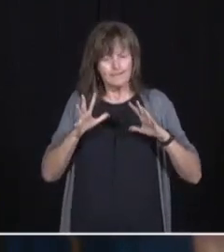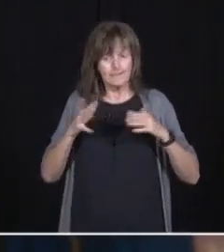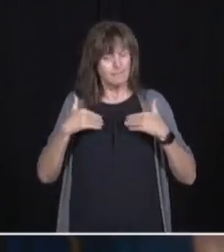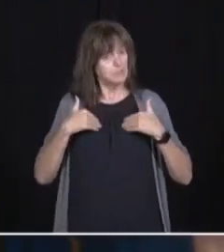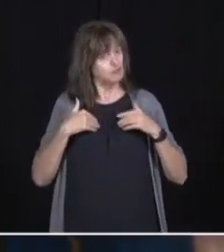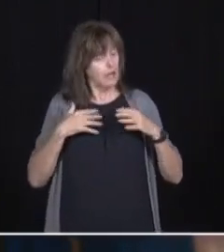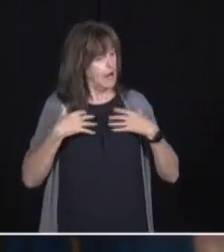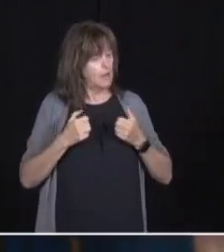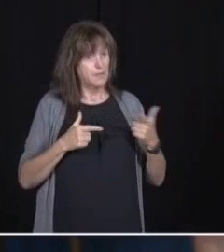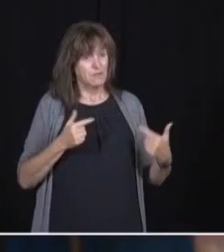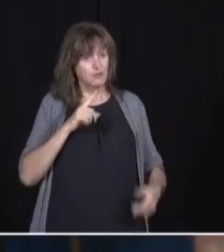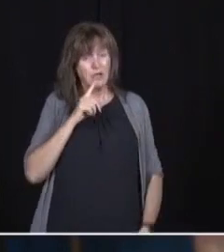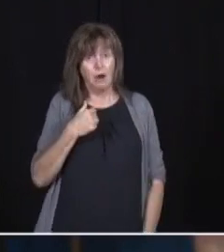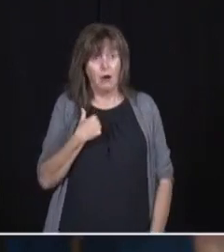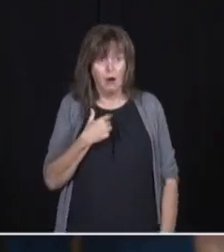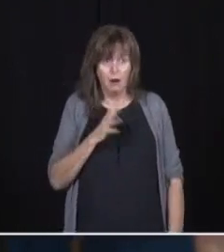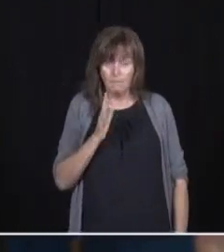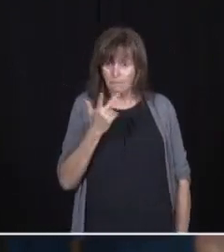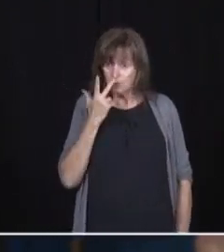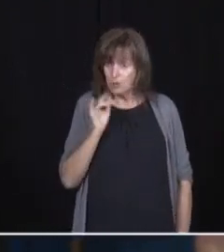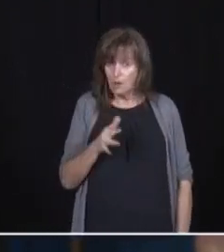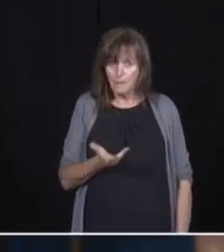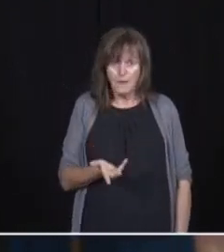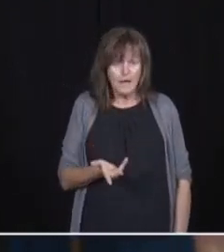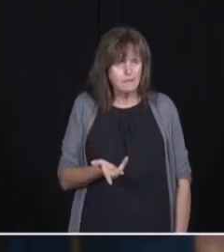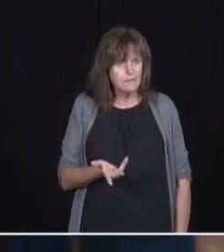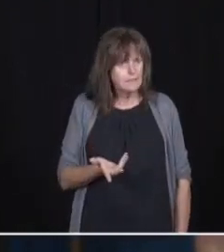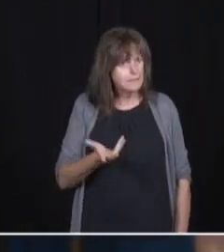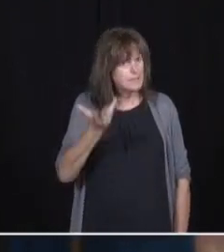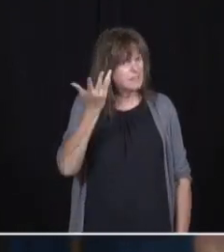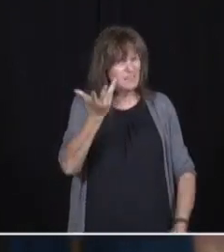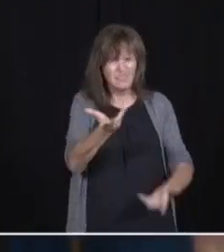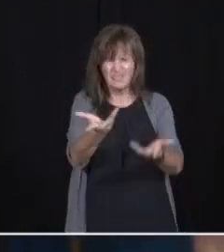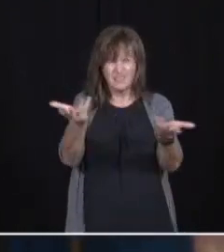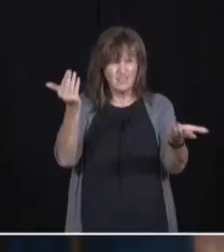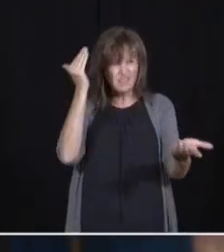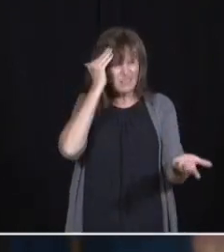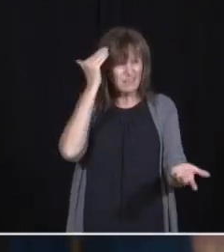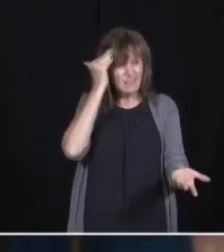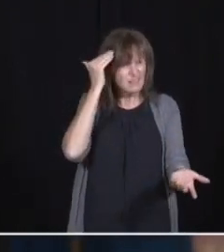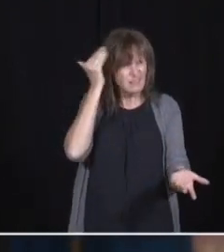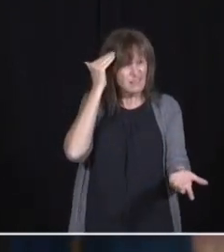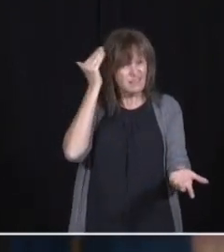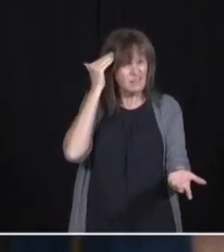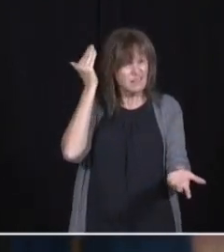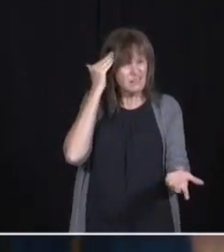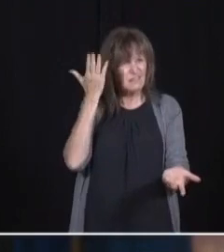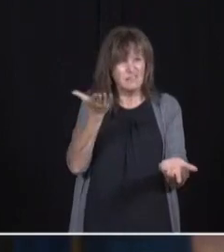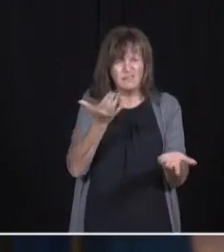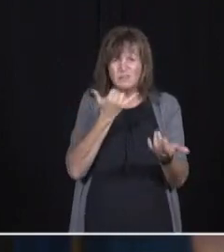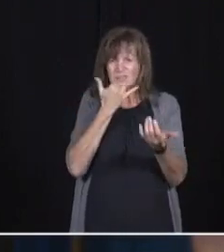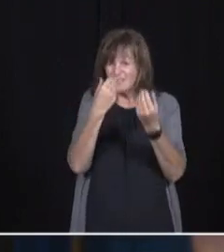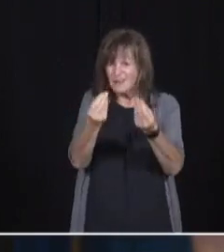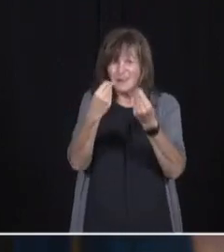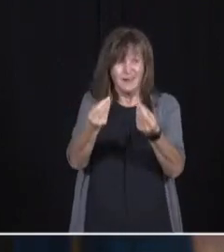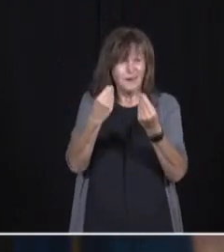Go out there and hold the party. Before I get really ranch, I'm going to pass it over to the Minister of Health because I have